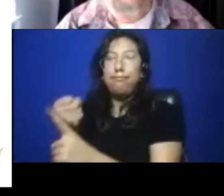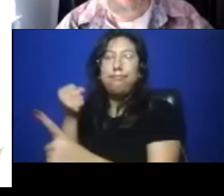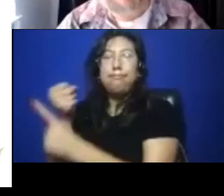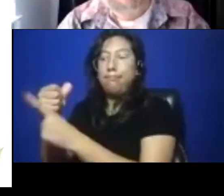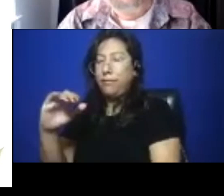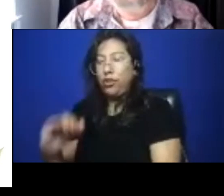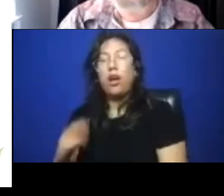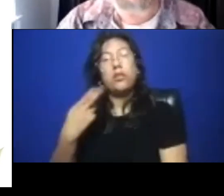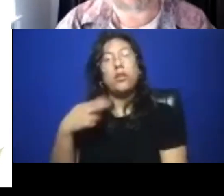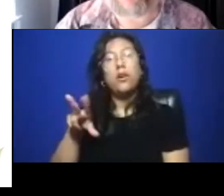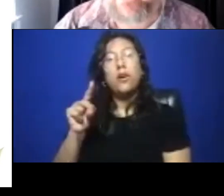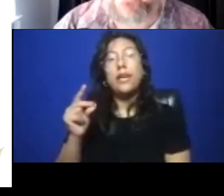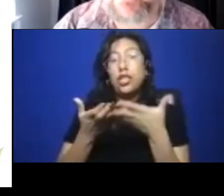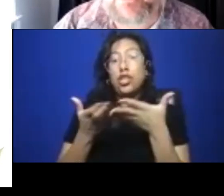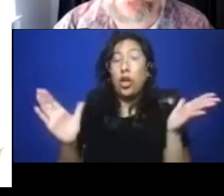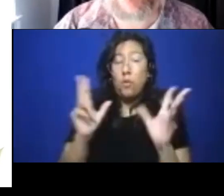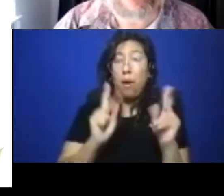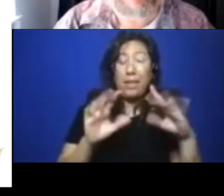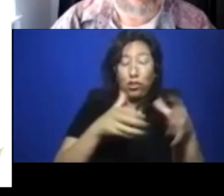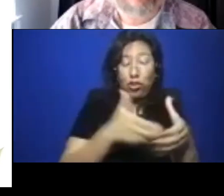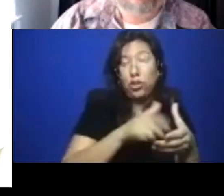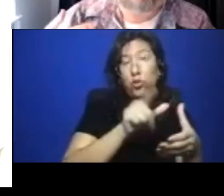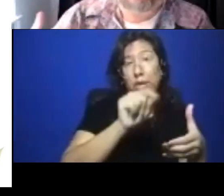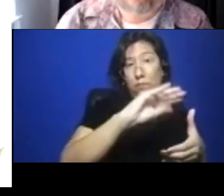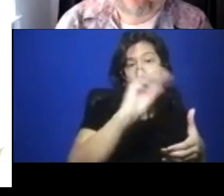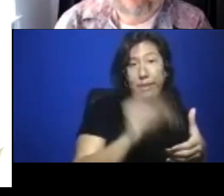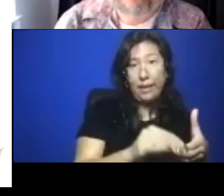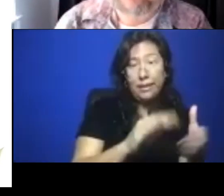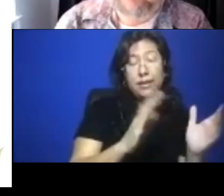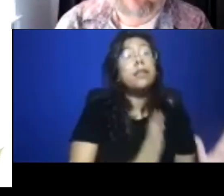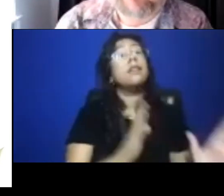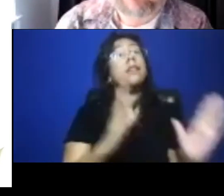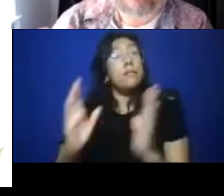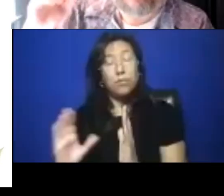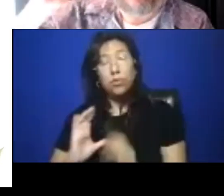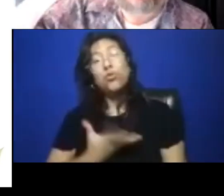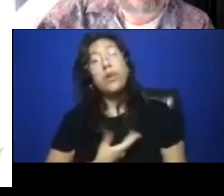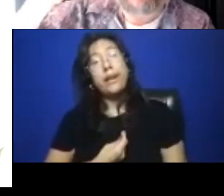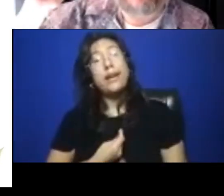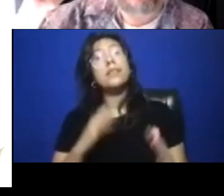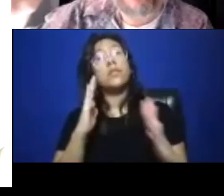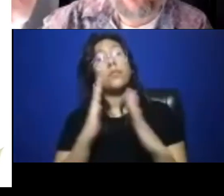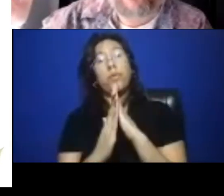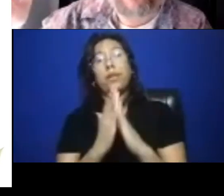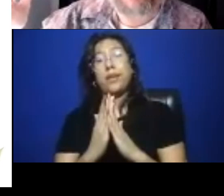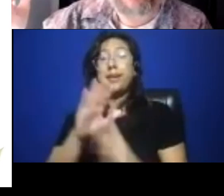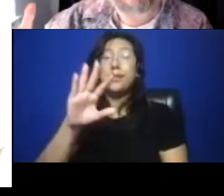general population is around 20% and the trans community is at 61%.